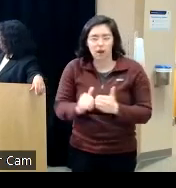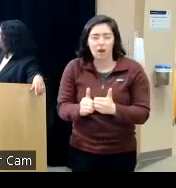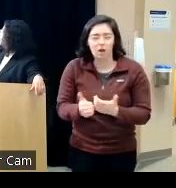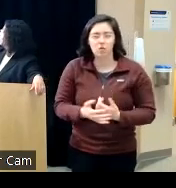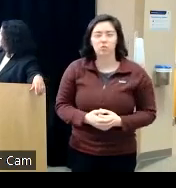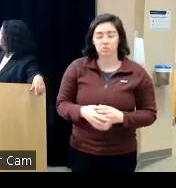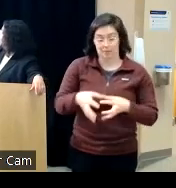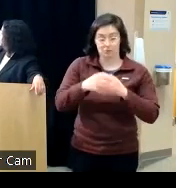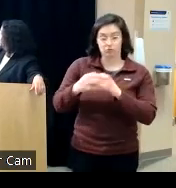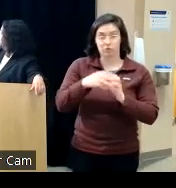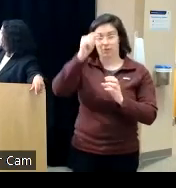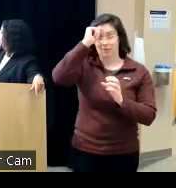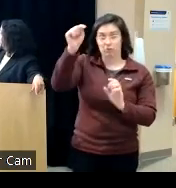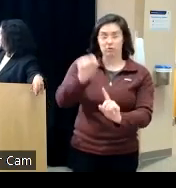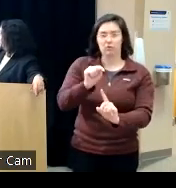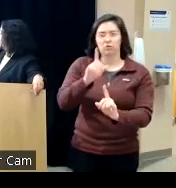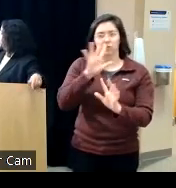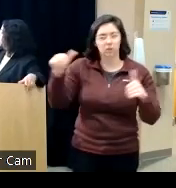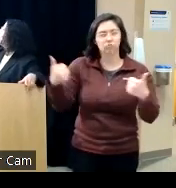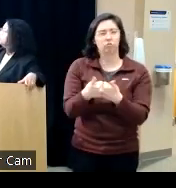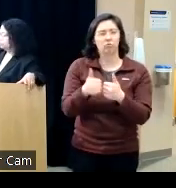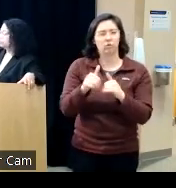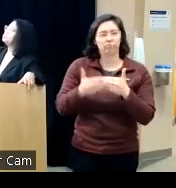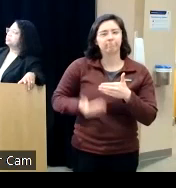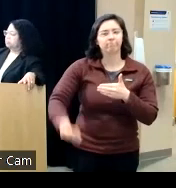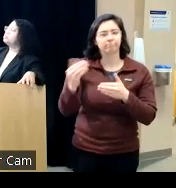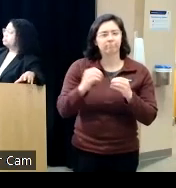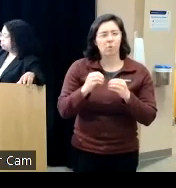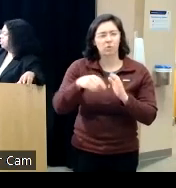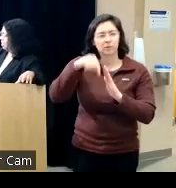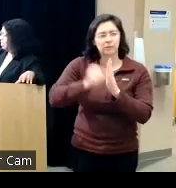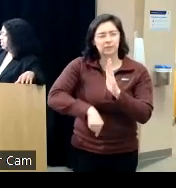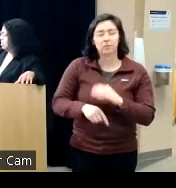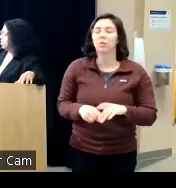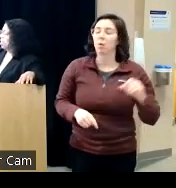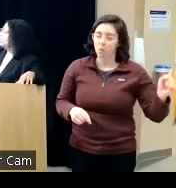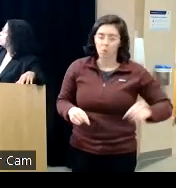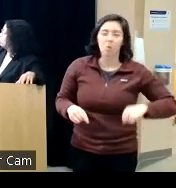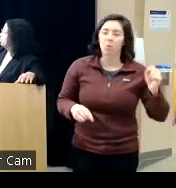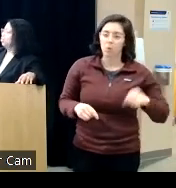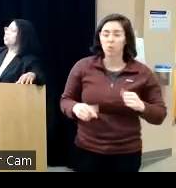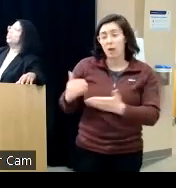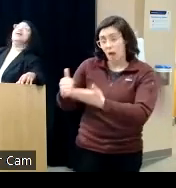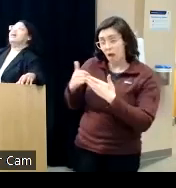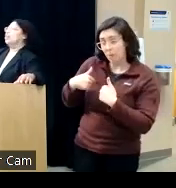but intersectionality theory challenges that even further I think it does help us with sure I